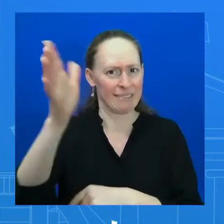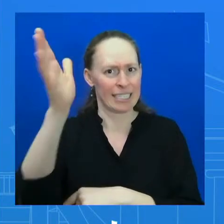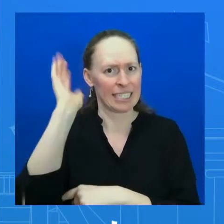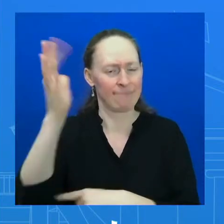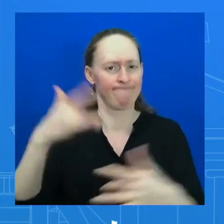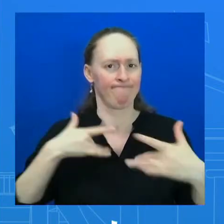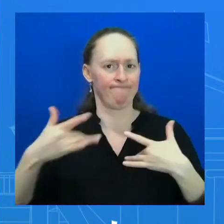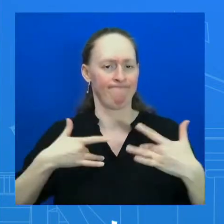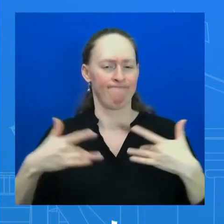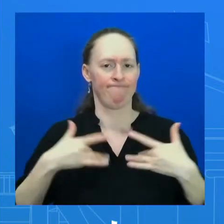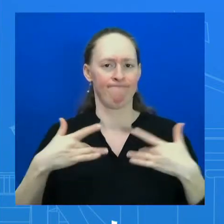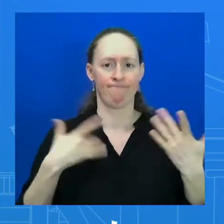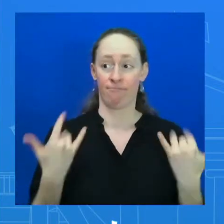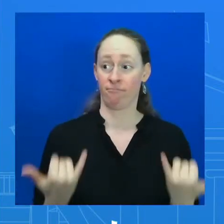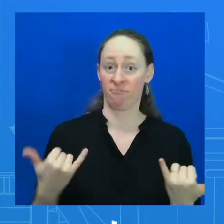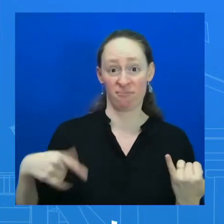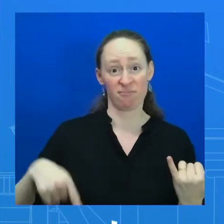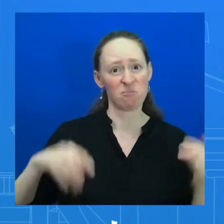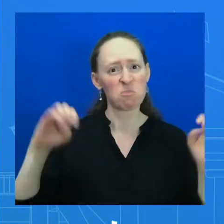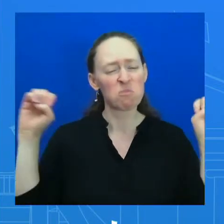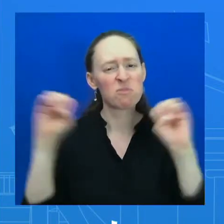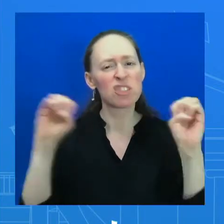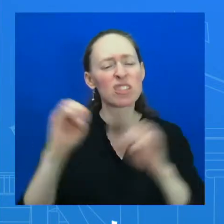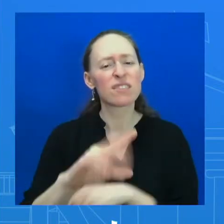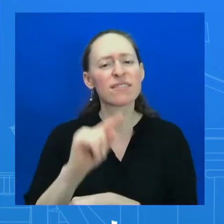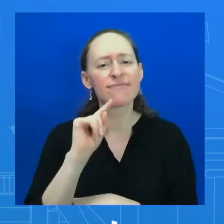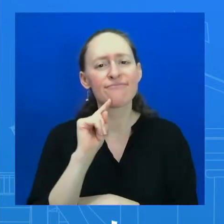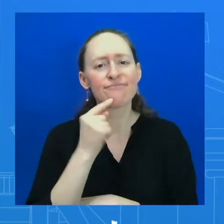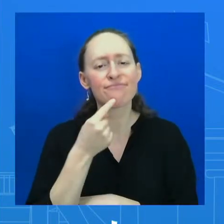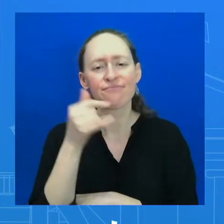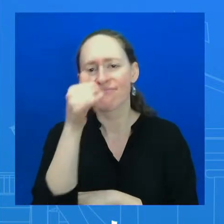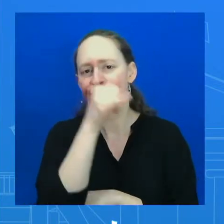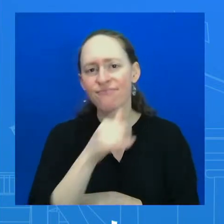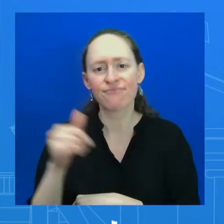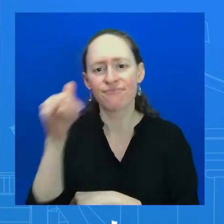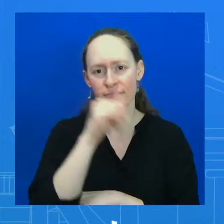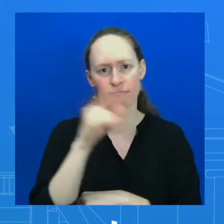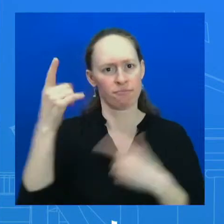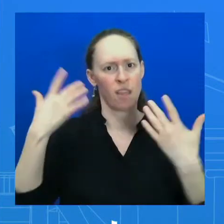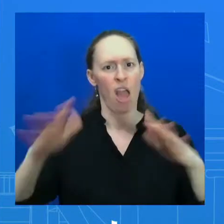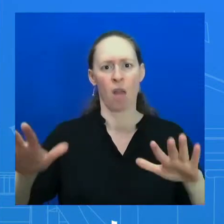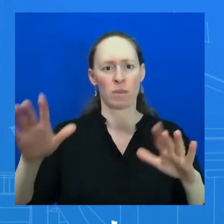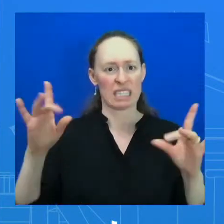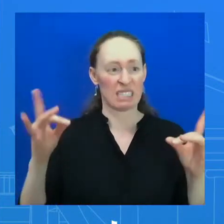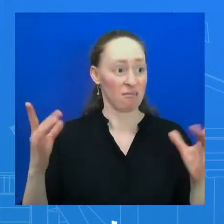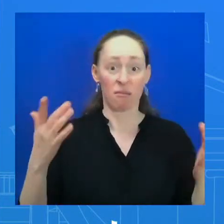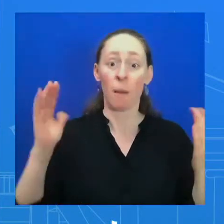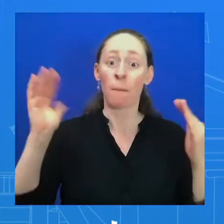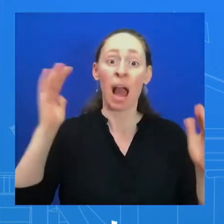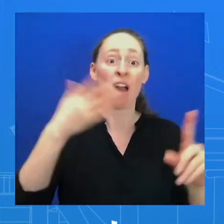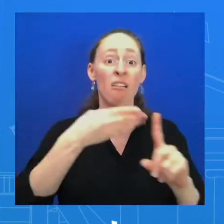And he has done more -- taken more robust action than any other president. This is part of this. Right?